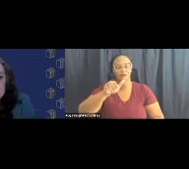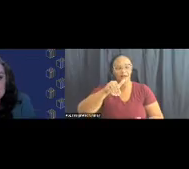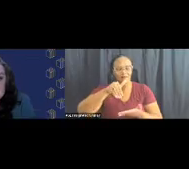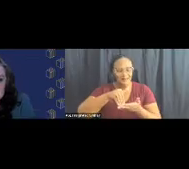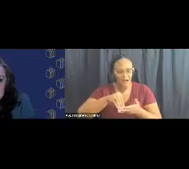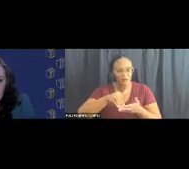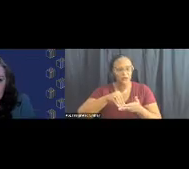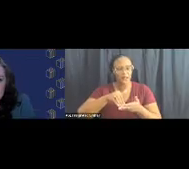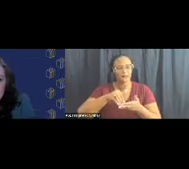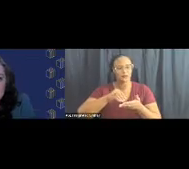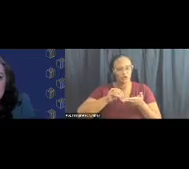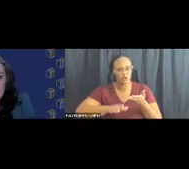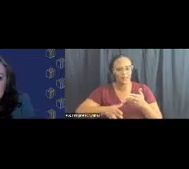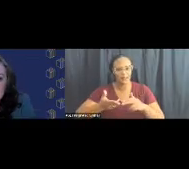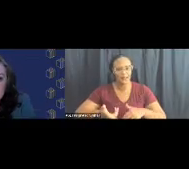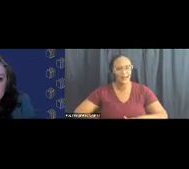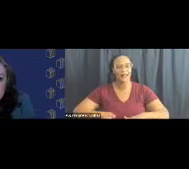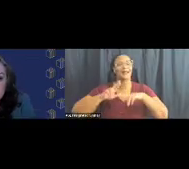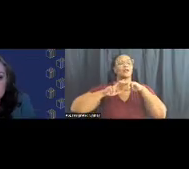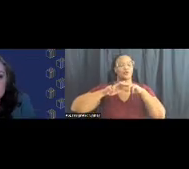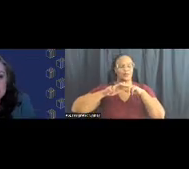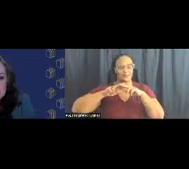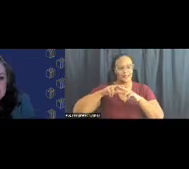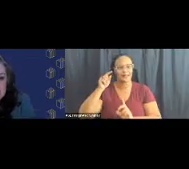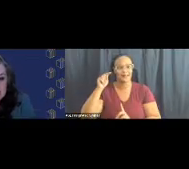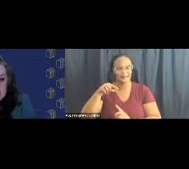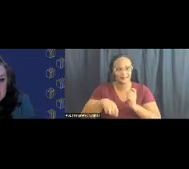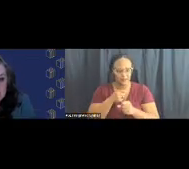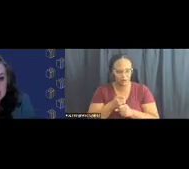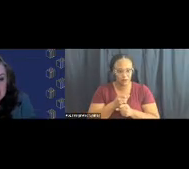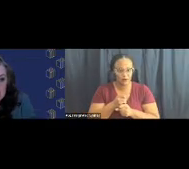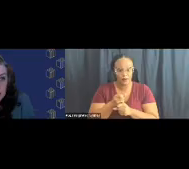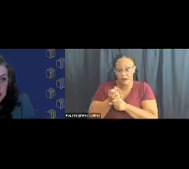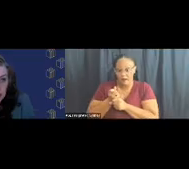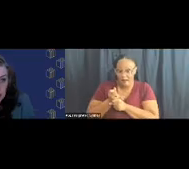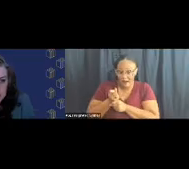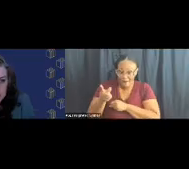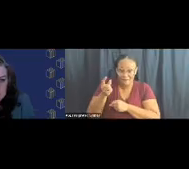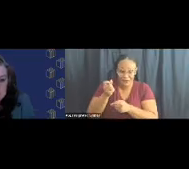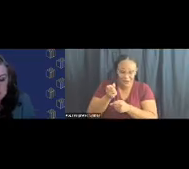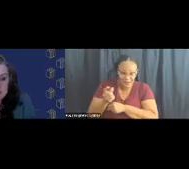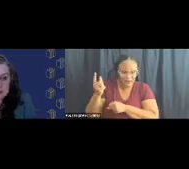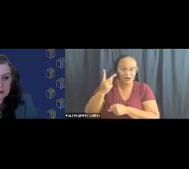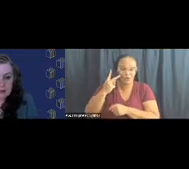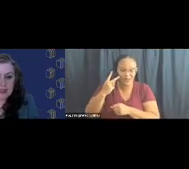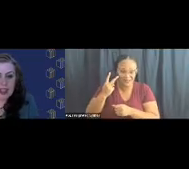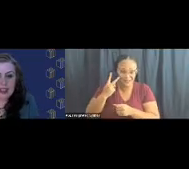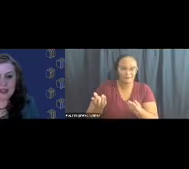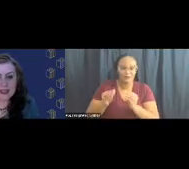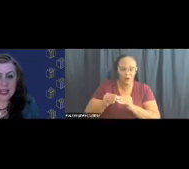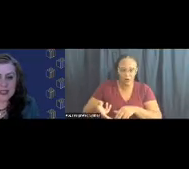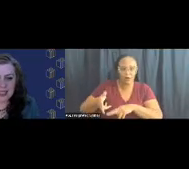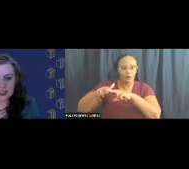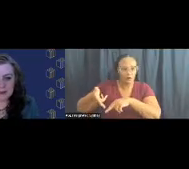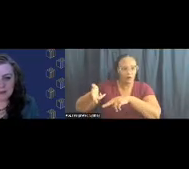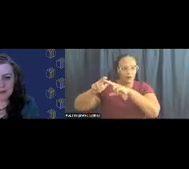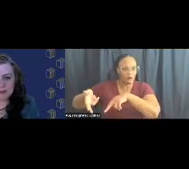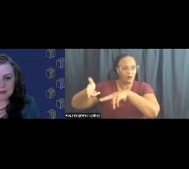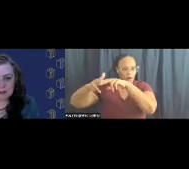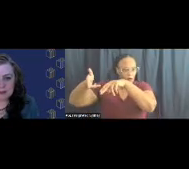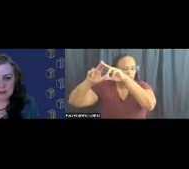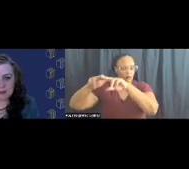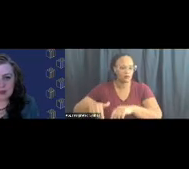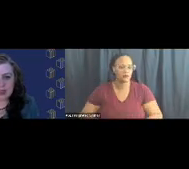disabilities this year. And each year we have consistently seen the same increase. Next slide.